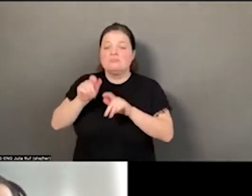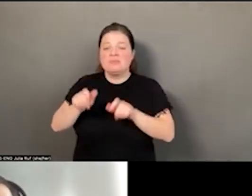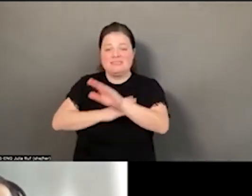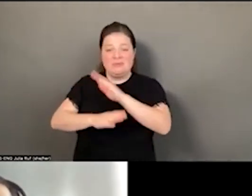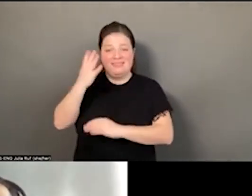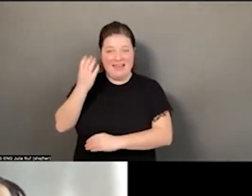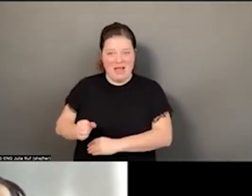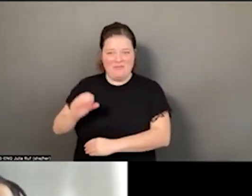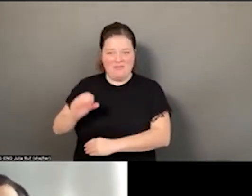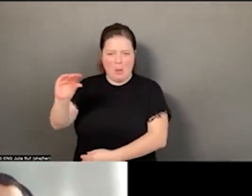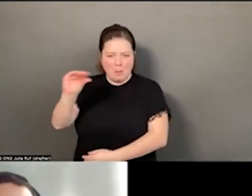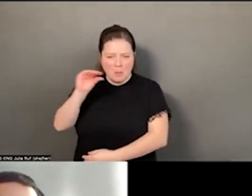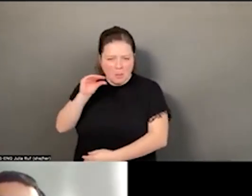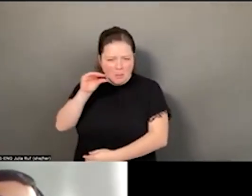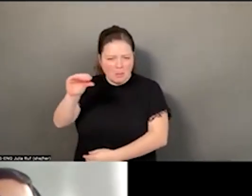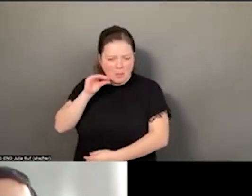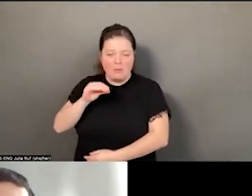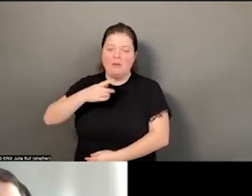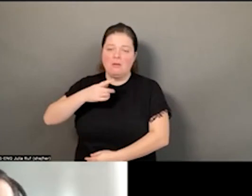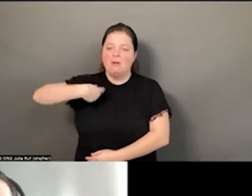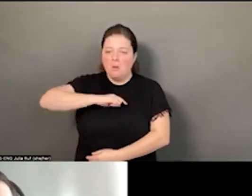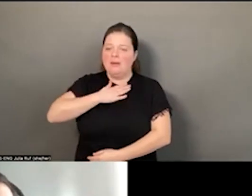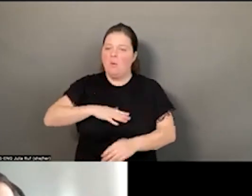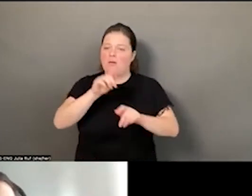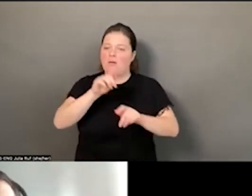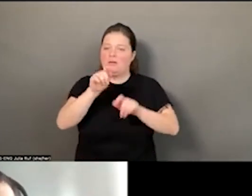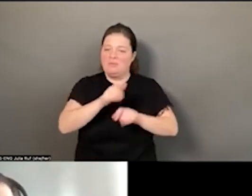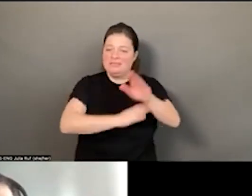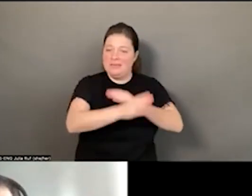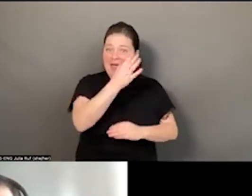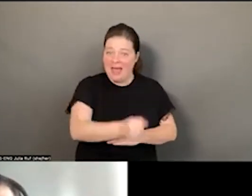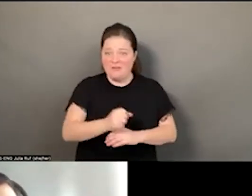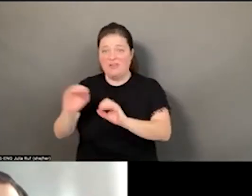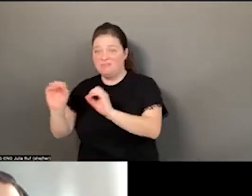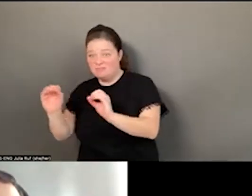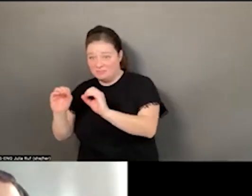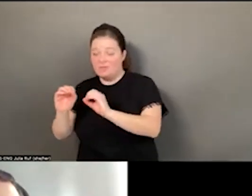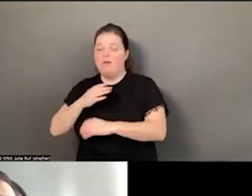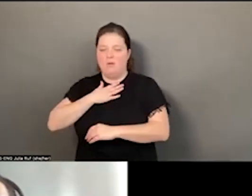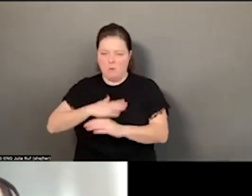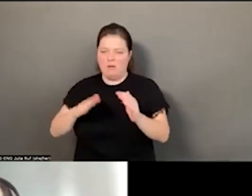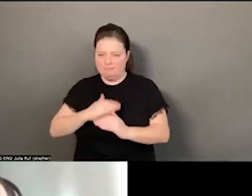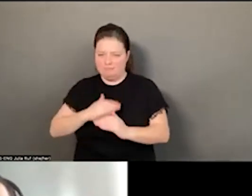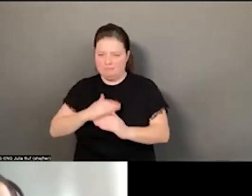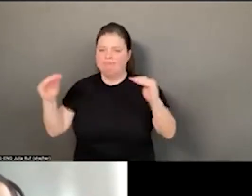and for equal work also for people, for example, in shelter employment. We will keep on working.